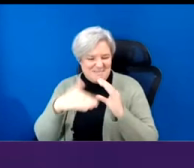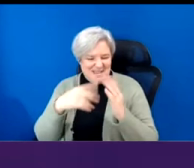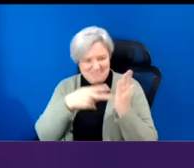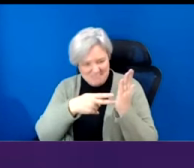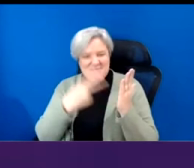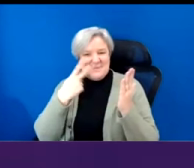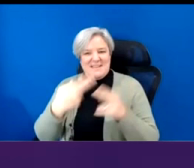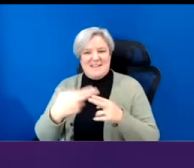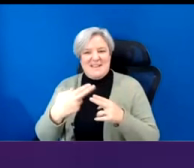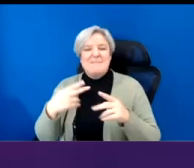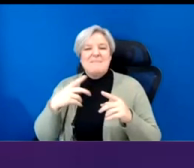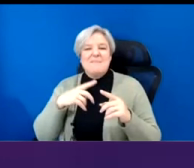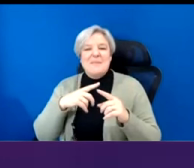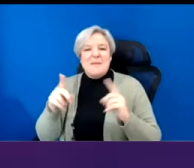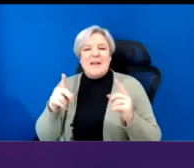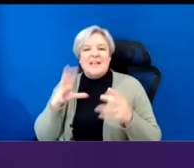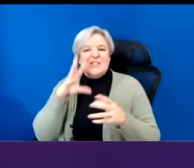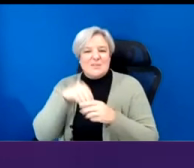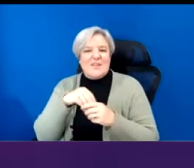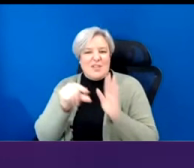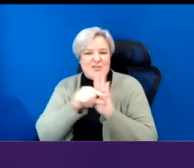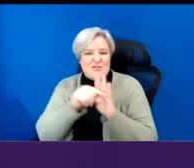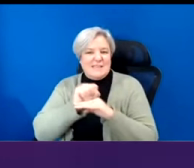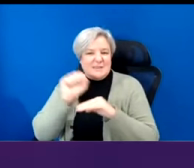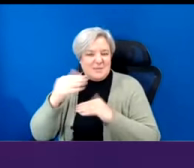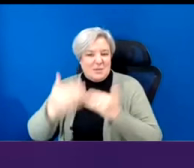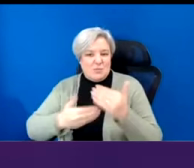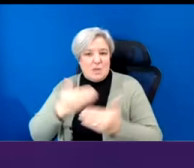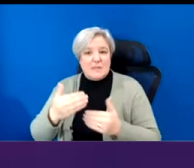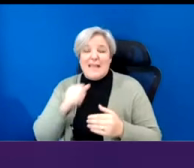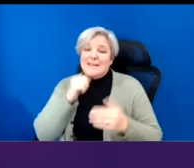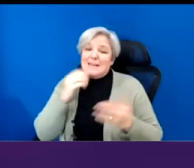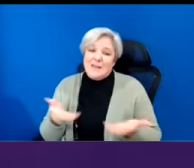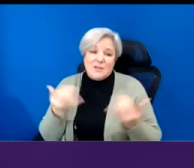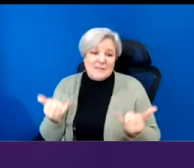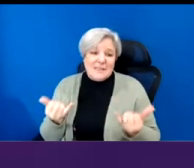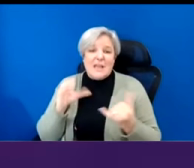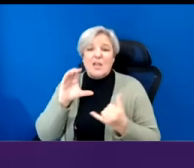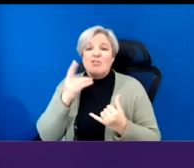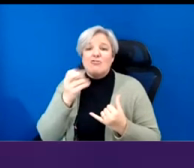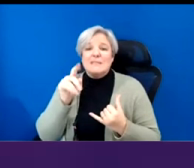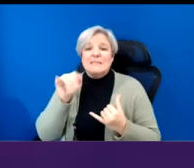She is just with the the grade submission process. And not with us today is Christina McCollam Martinez,